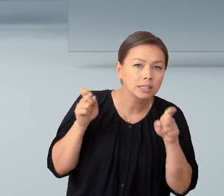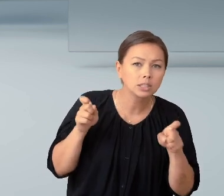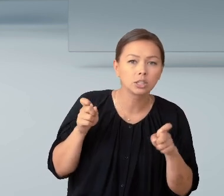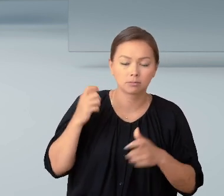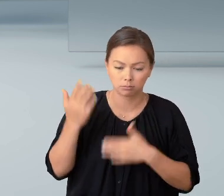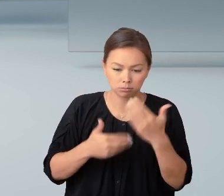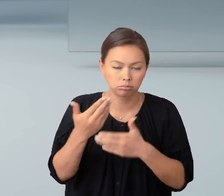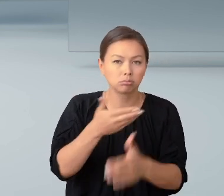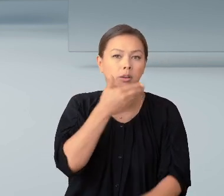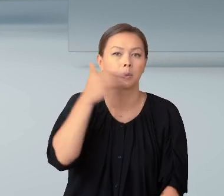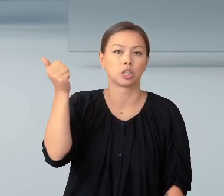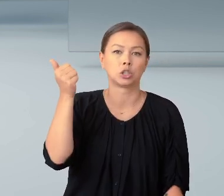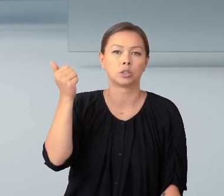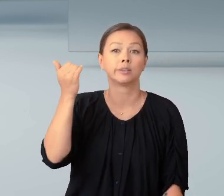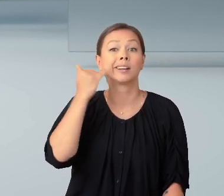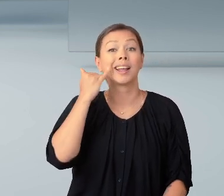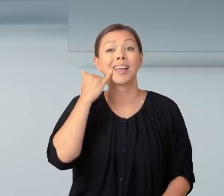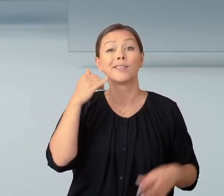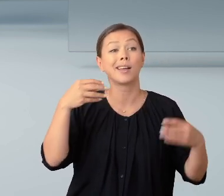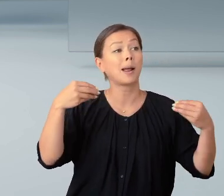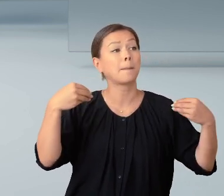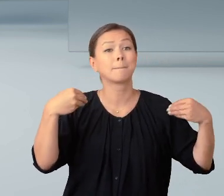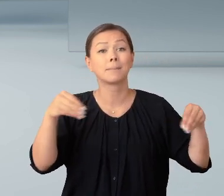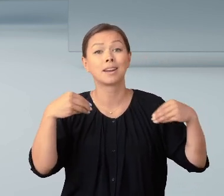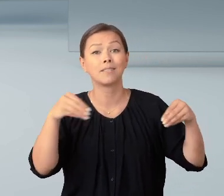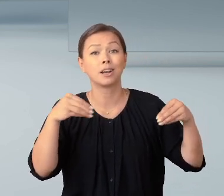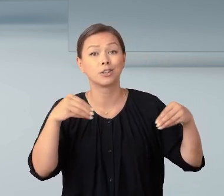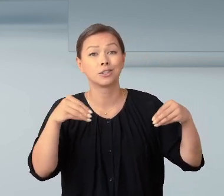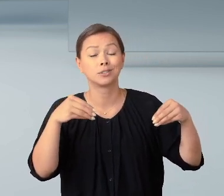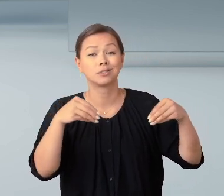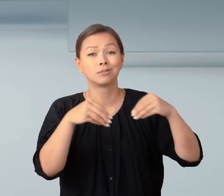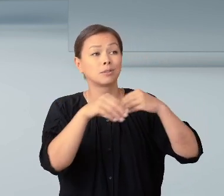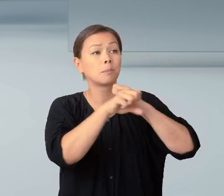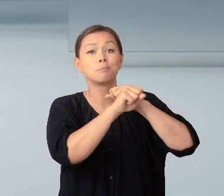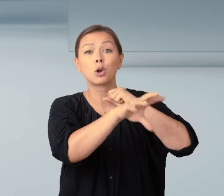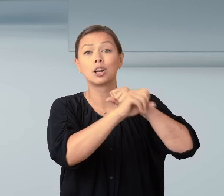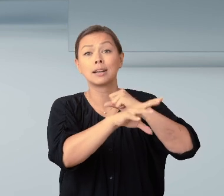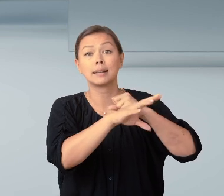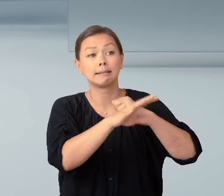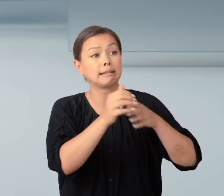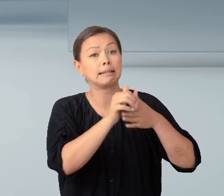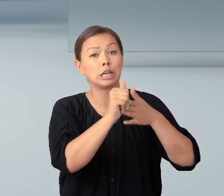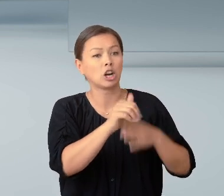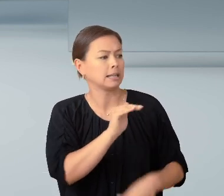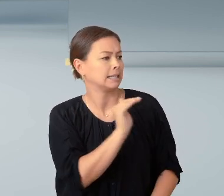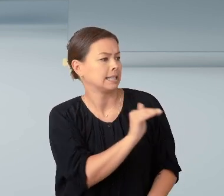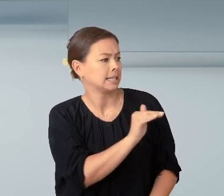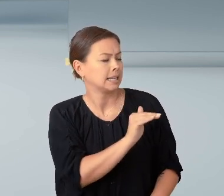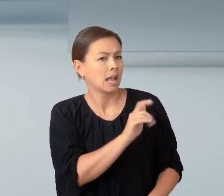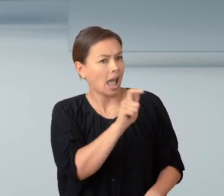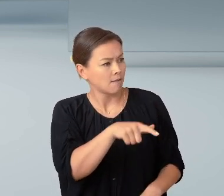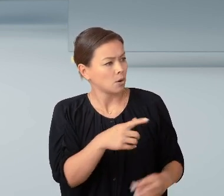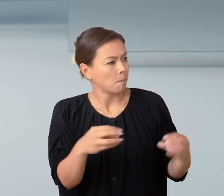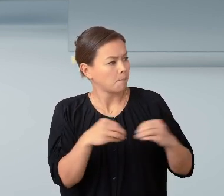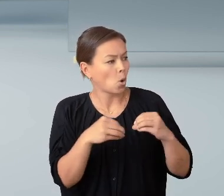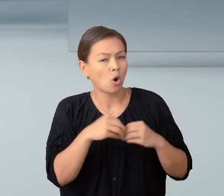up to you and says, "We need to start manufacturing dog leashes as there are more dogs in our community than people," or, "We